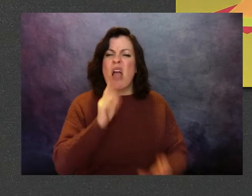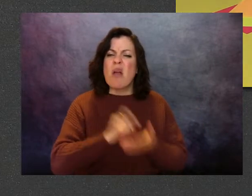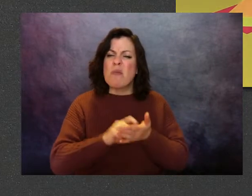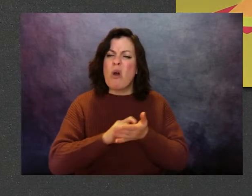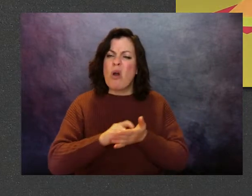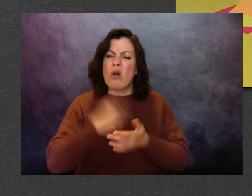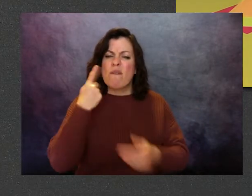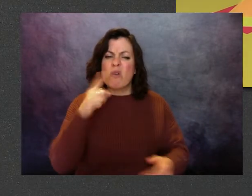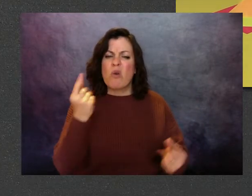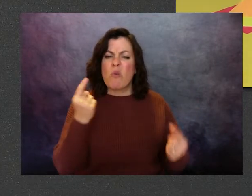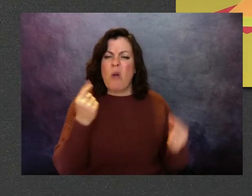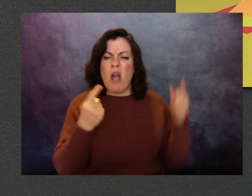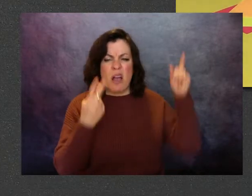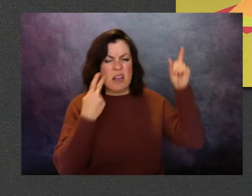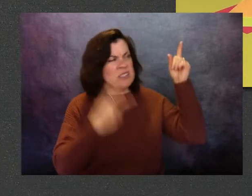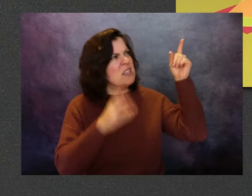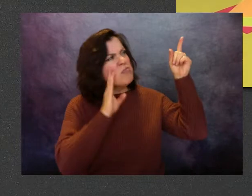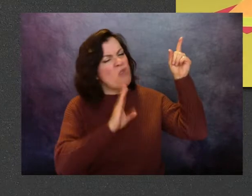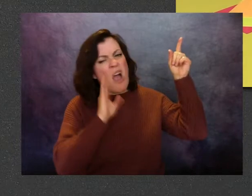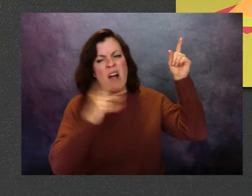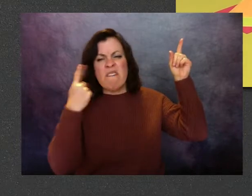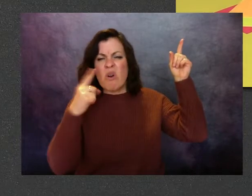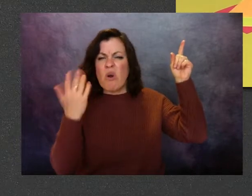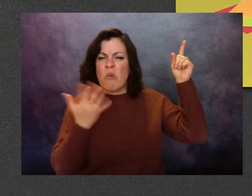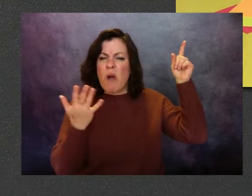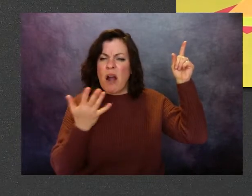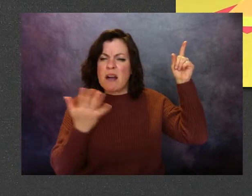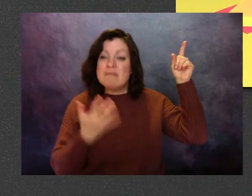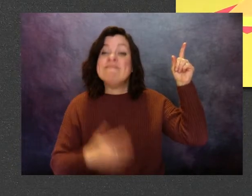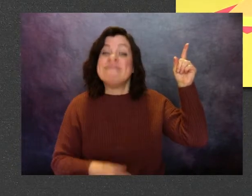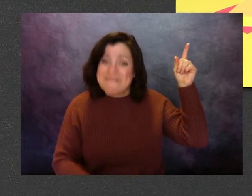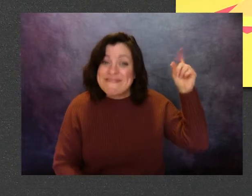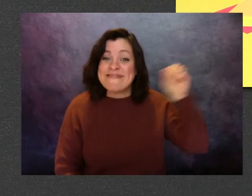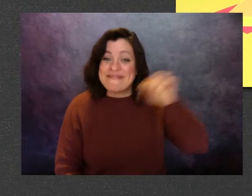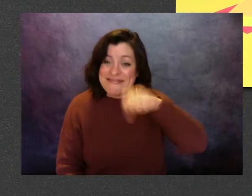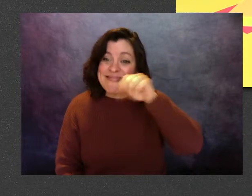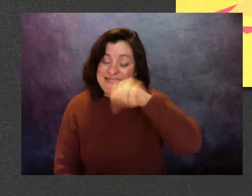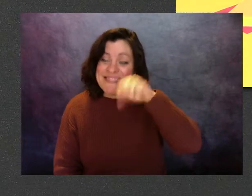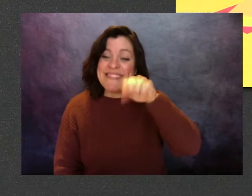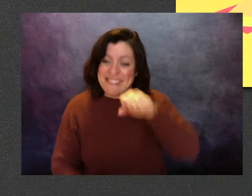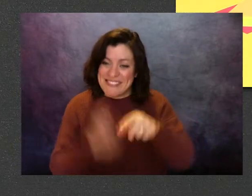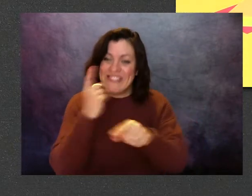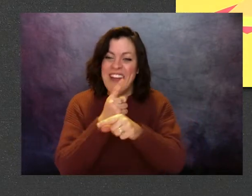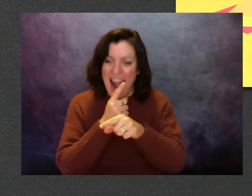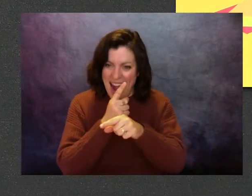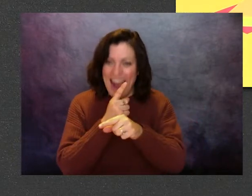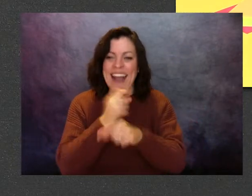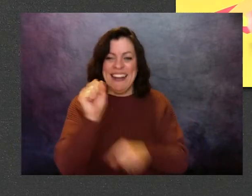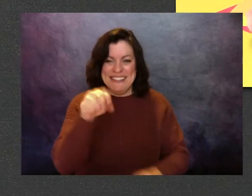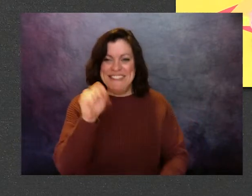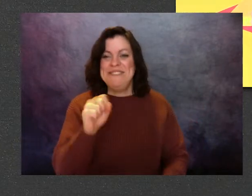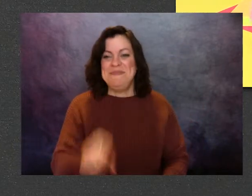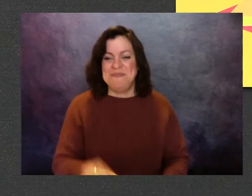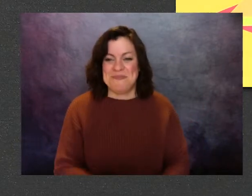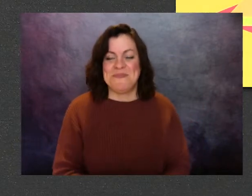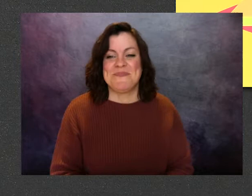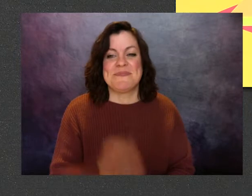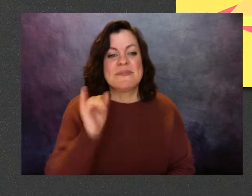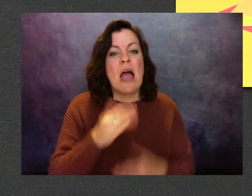What do you think the brown markers going to be for? Yes. I think I heard somebody saying it's going to be our wood on